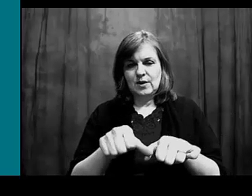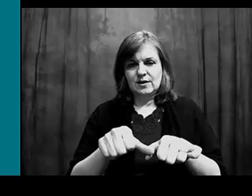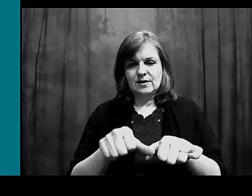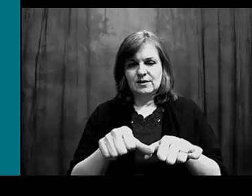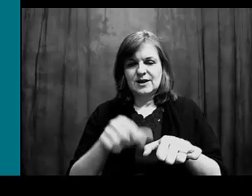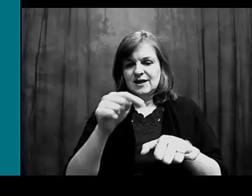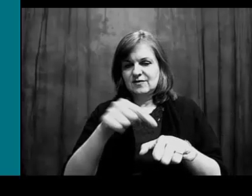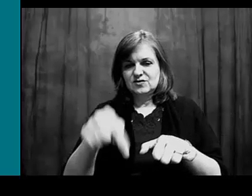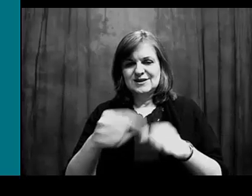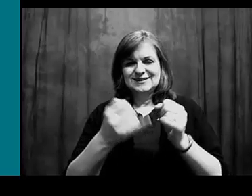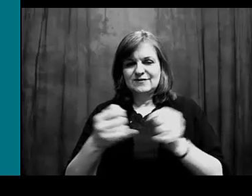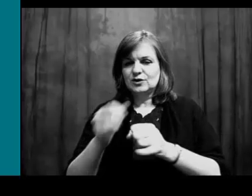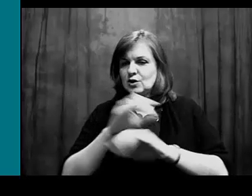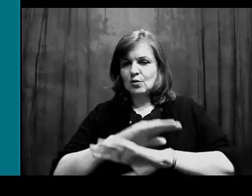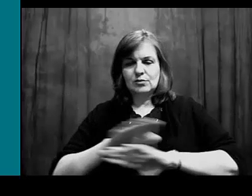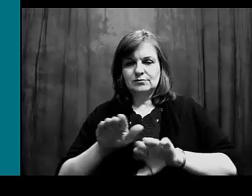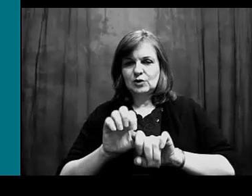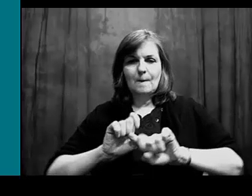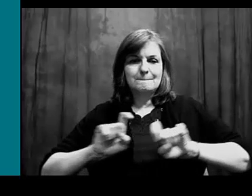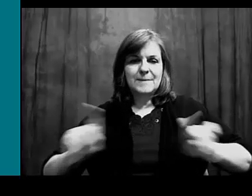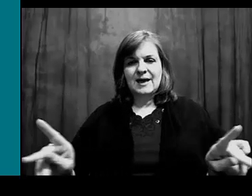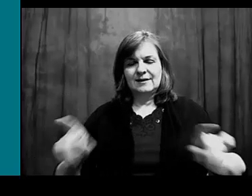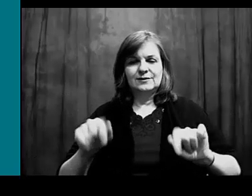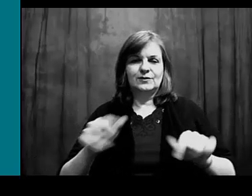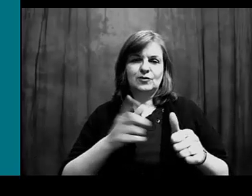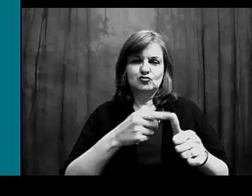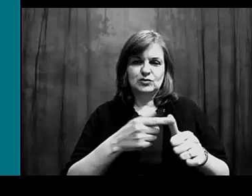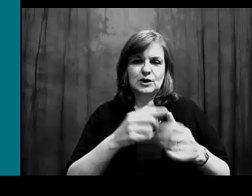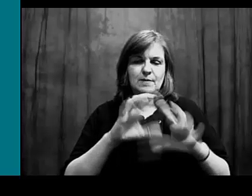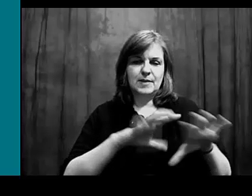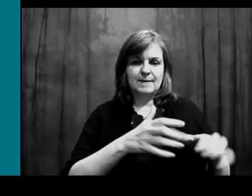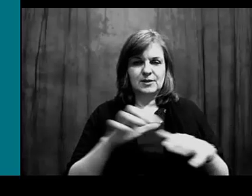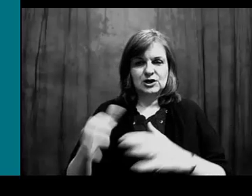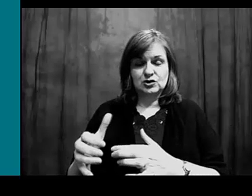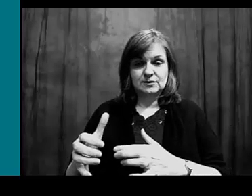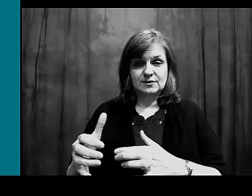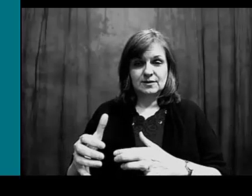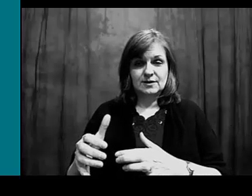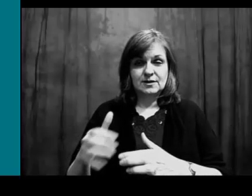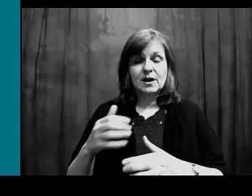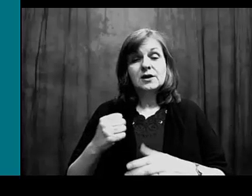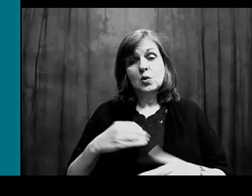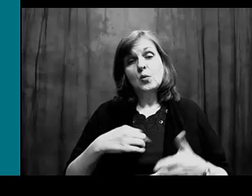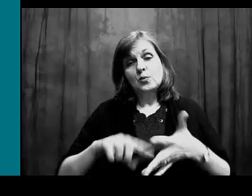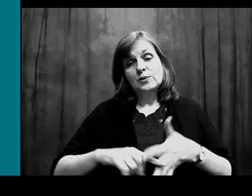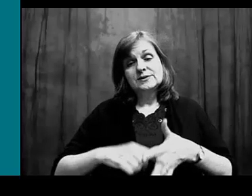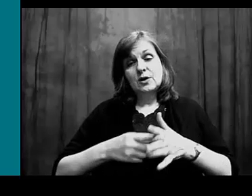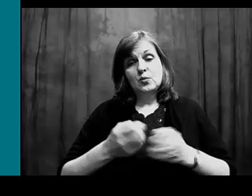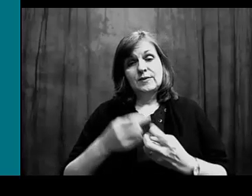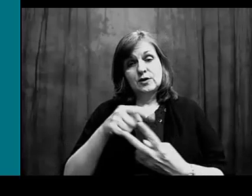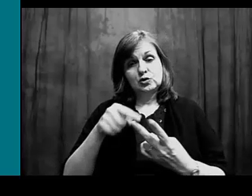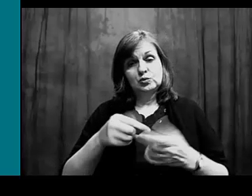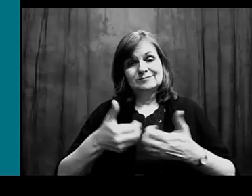they don't go back to their original populations so now essentially we've taken two bordering populations